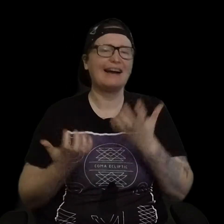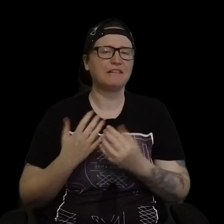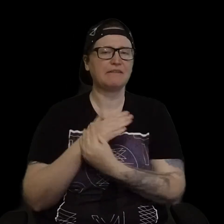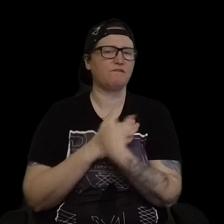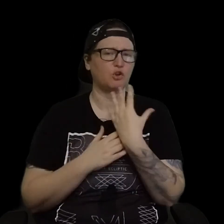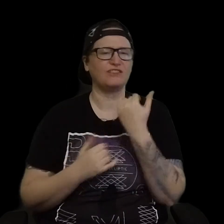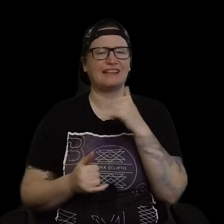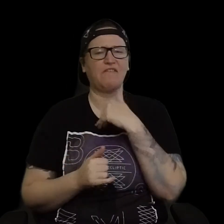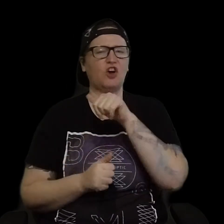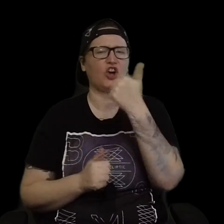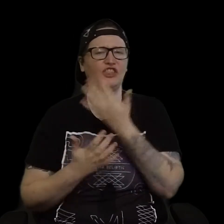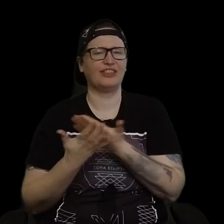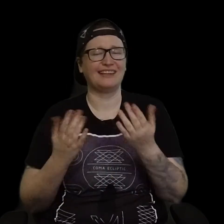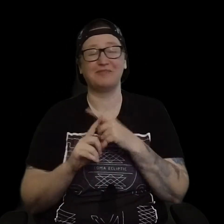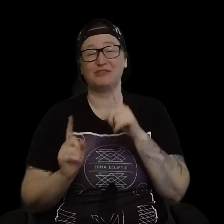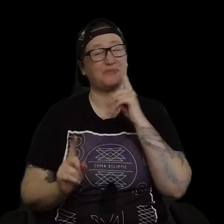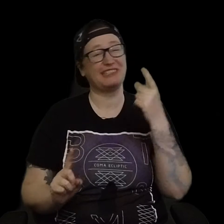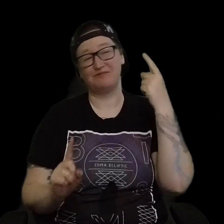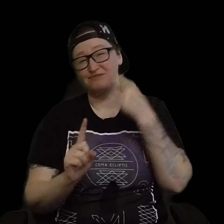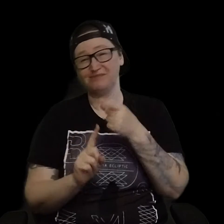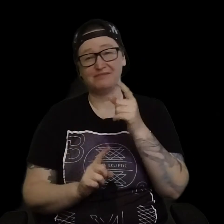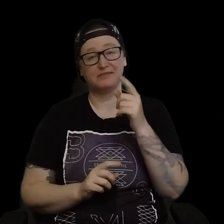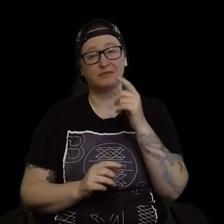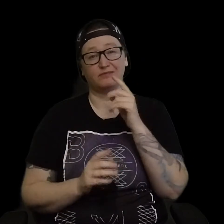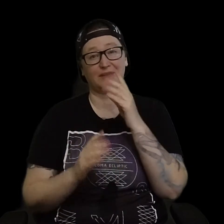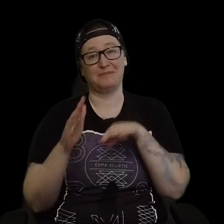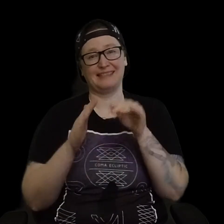black hack system but it does have a strong influence but there's other things and really